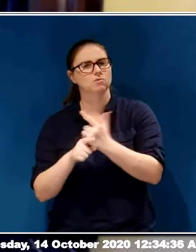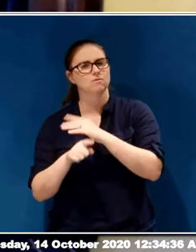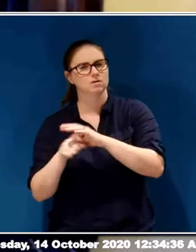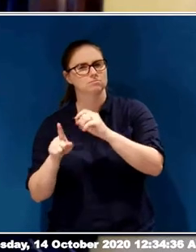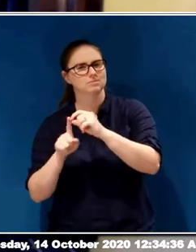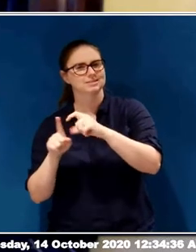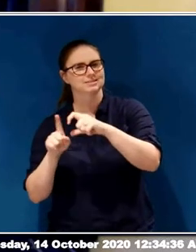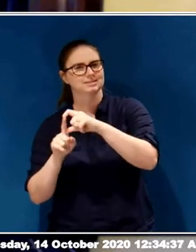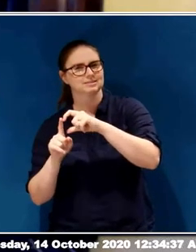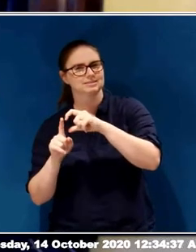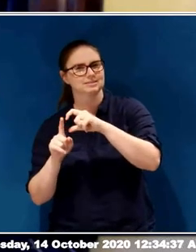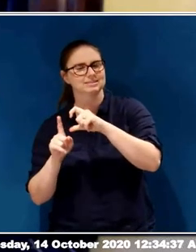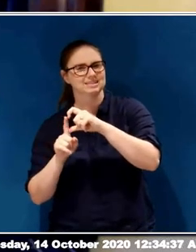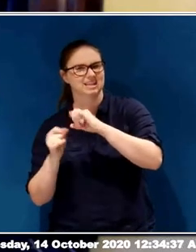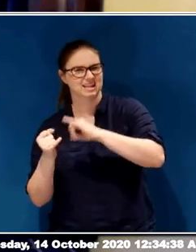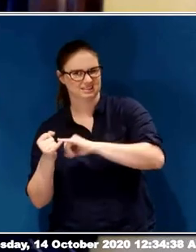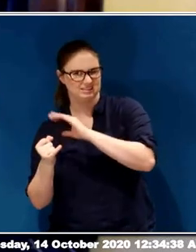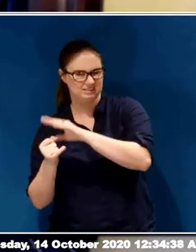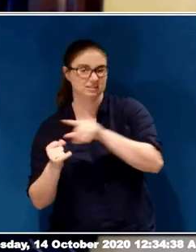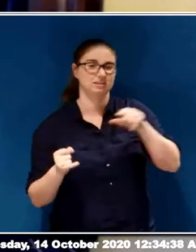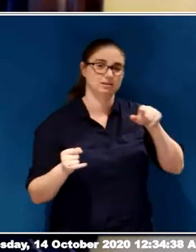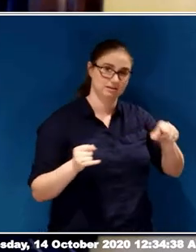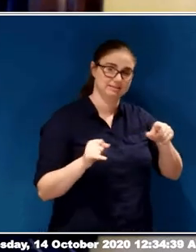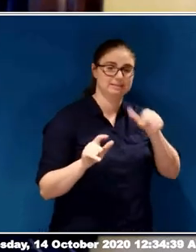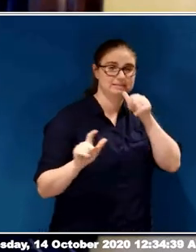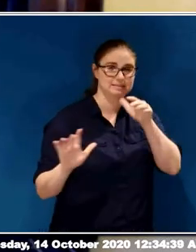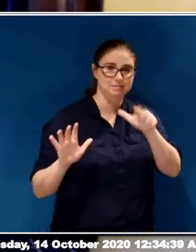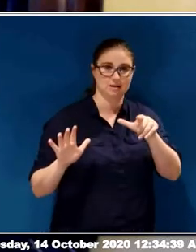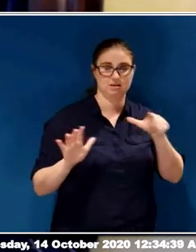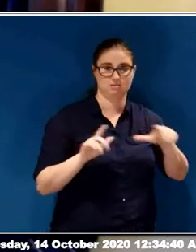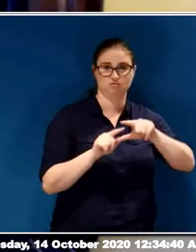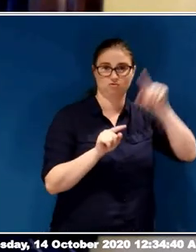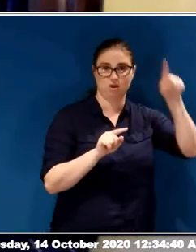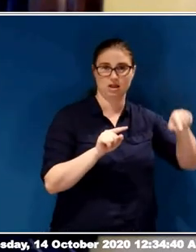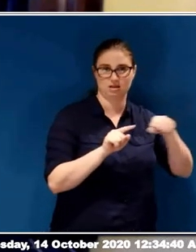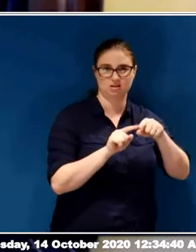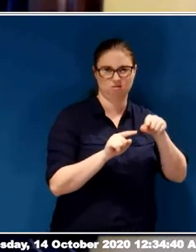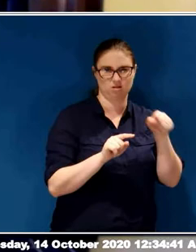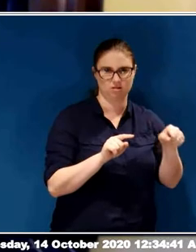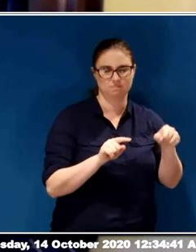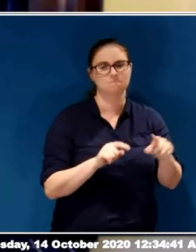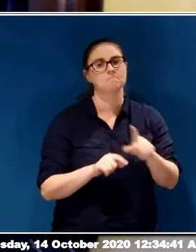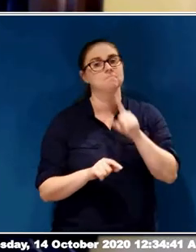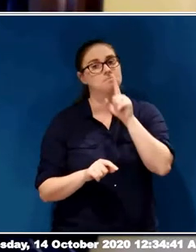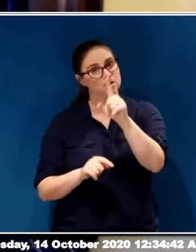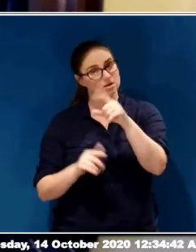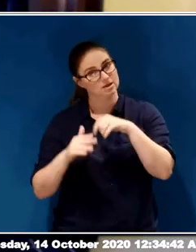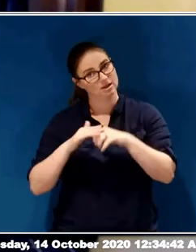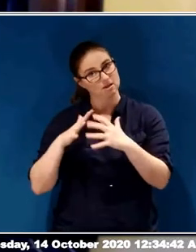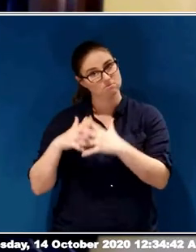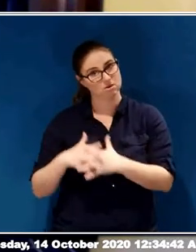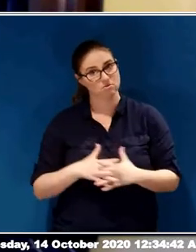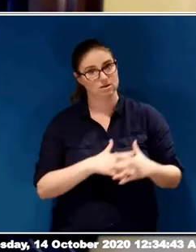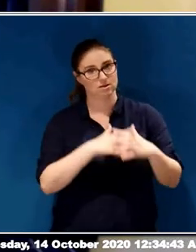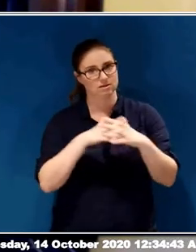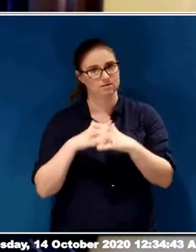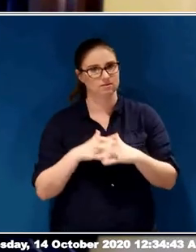In the United States, PBS, positive behaviour support, emerged at the same